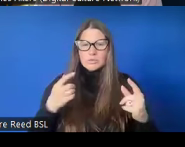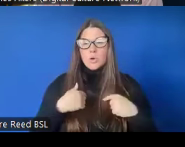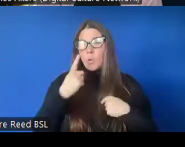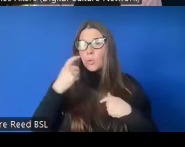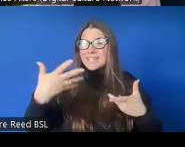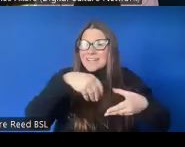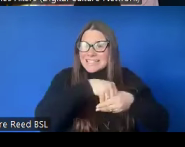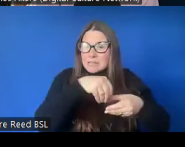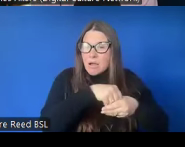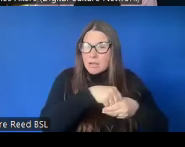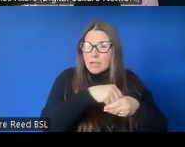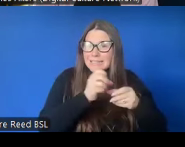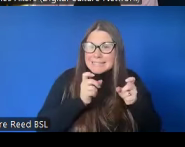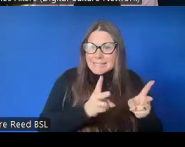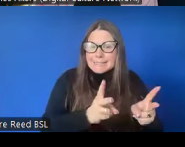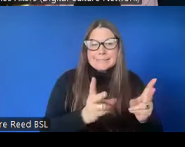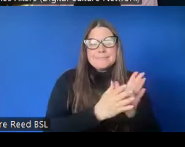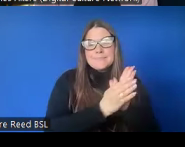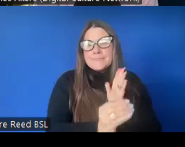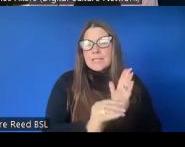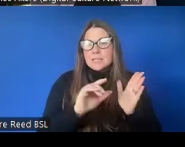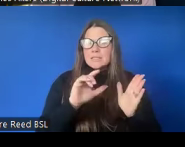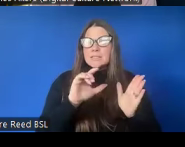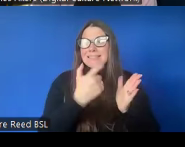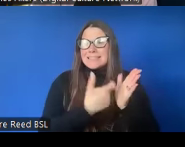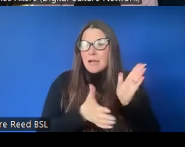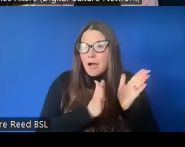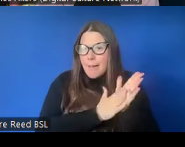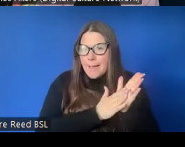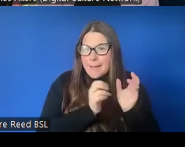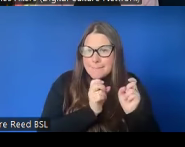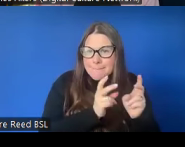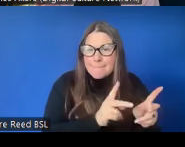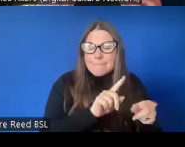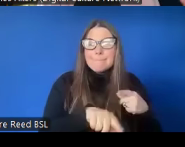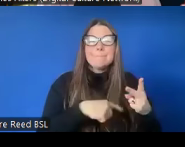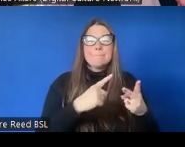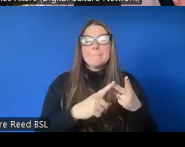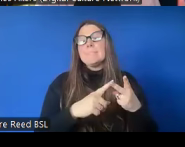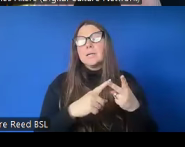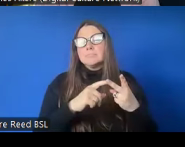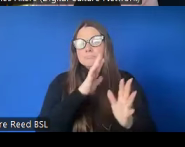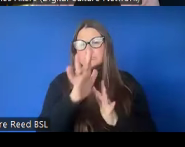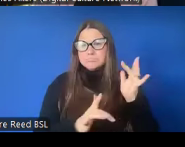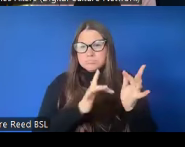like your customer relationship management platform, or your e-commerce system for your shop sales,